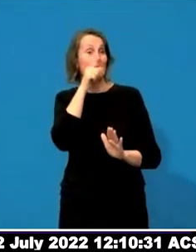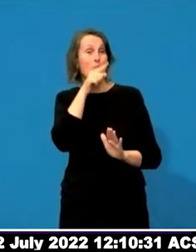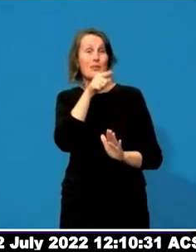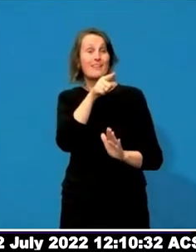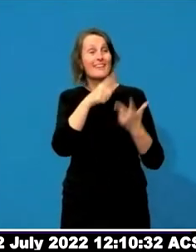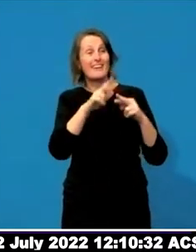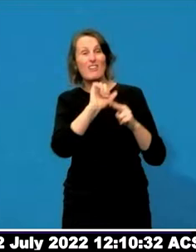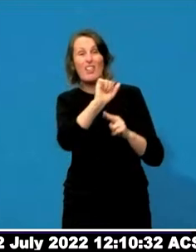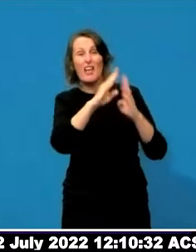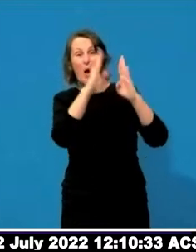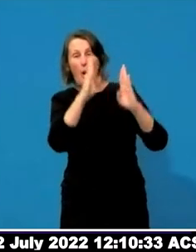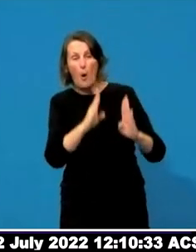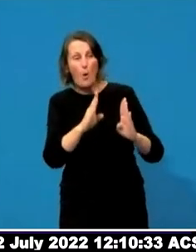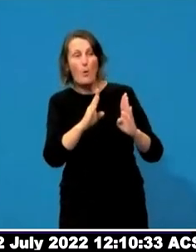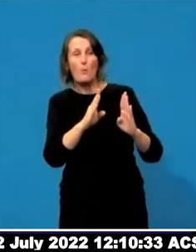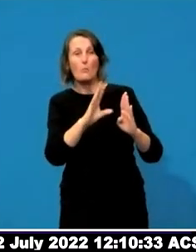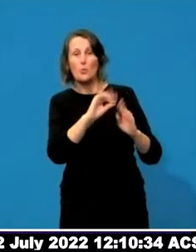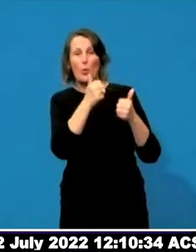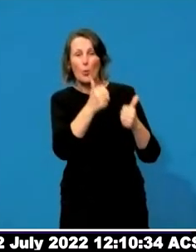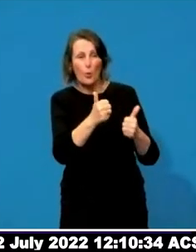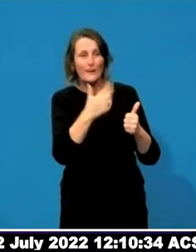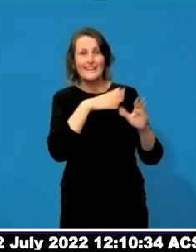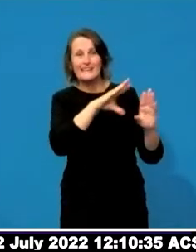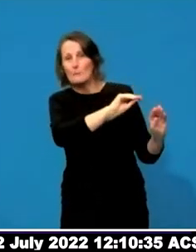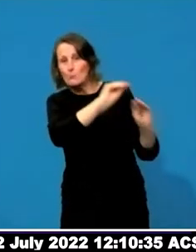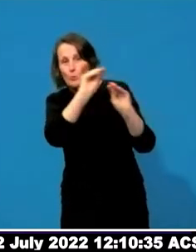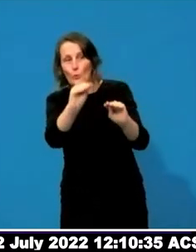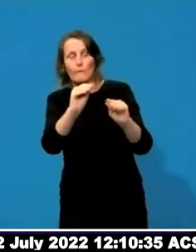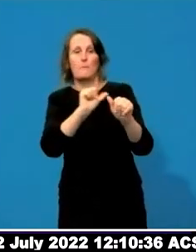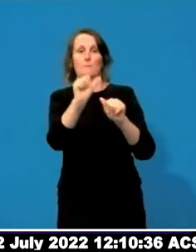to what they would like to be living in?